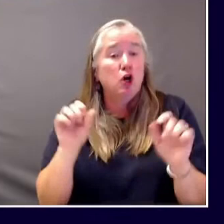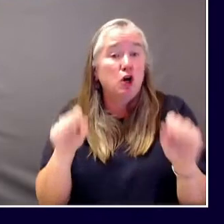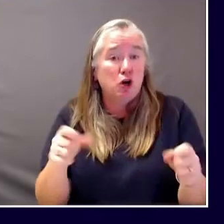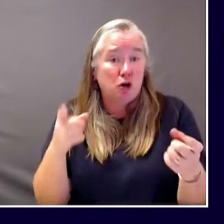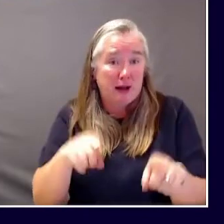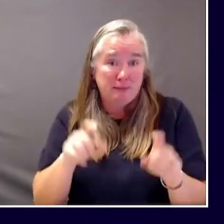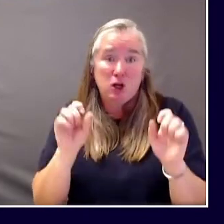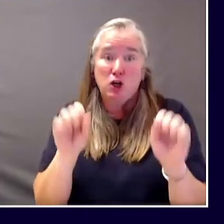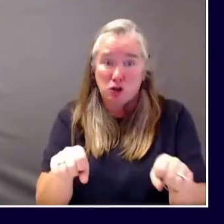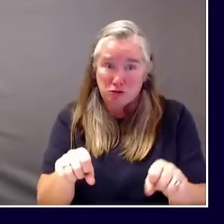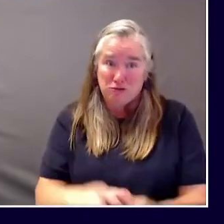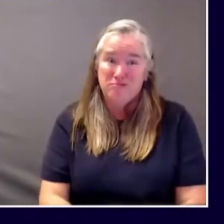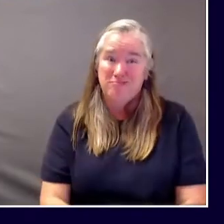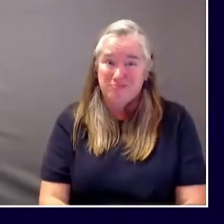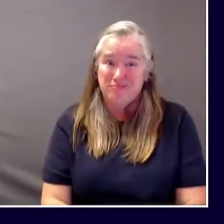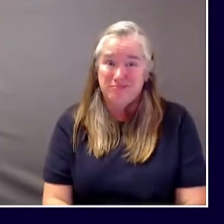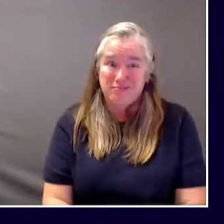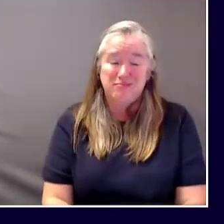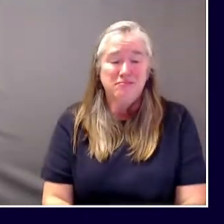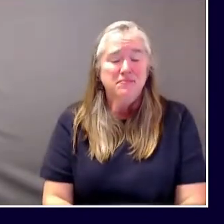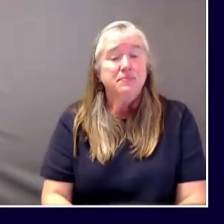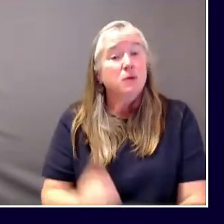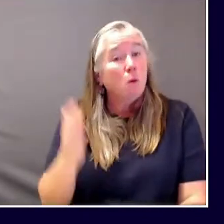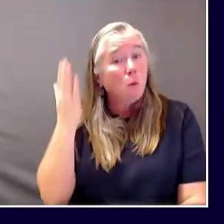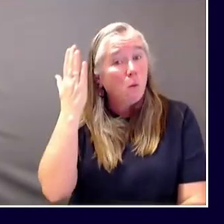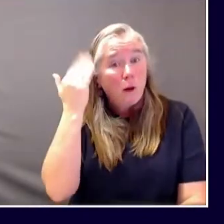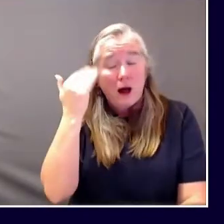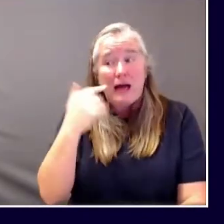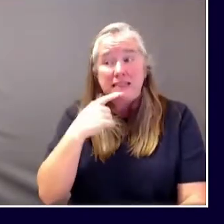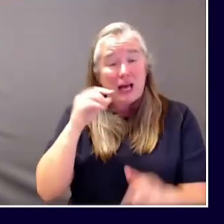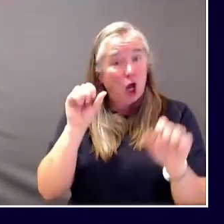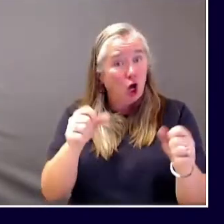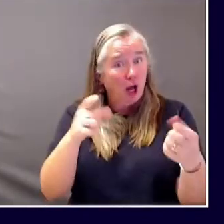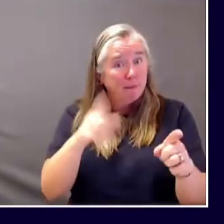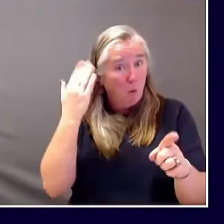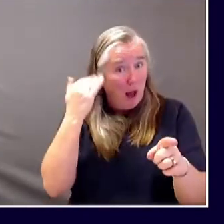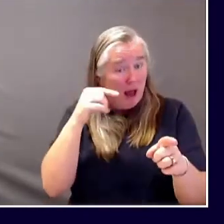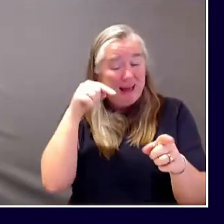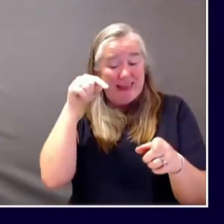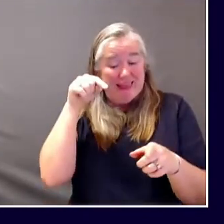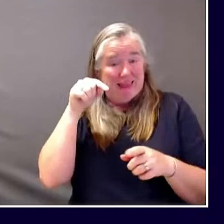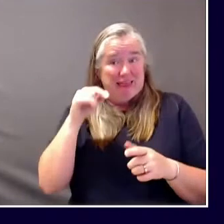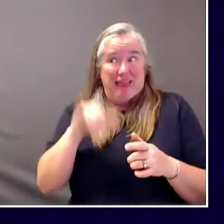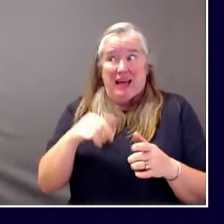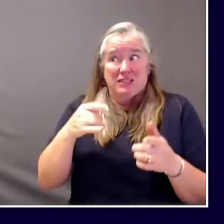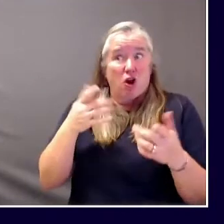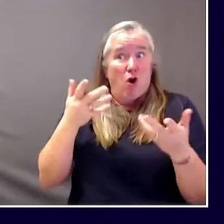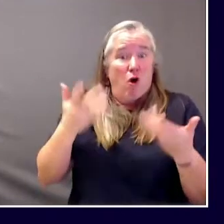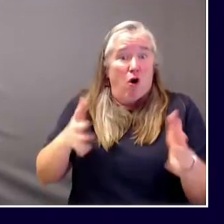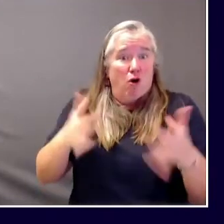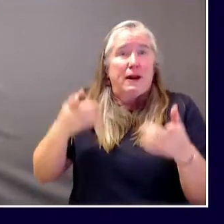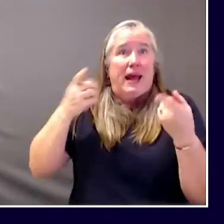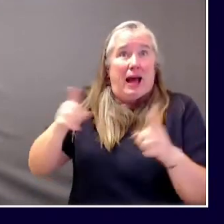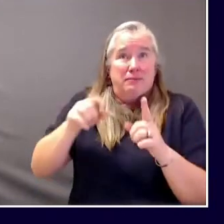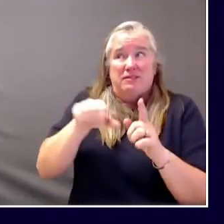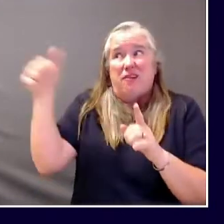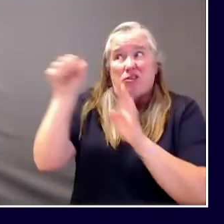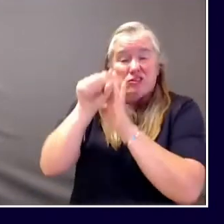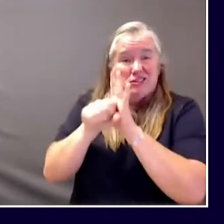happen to us I say that because it is a